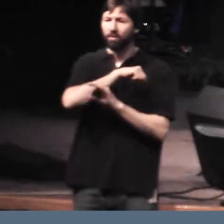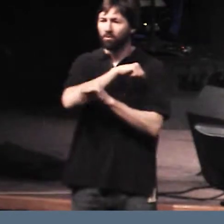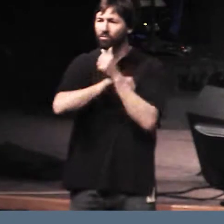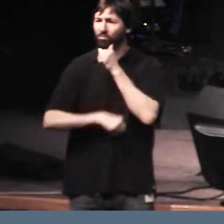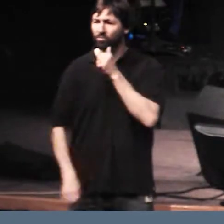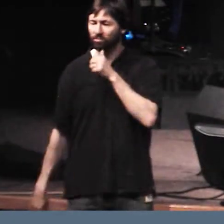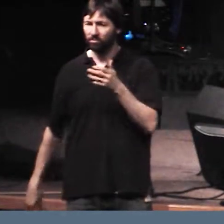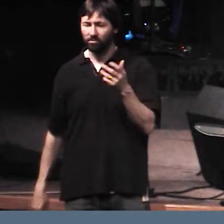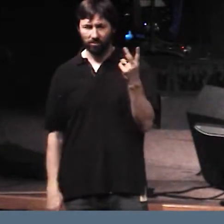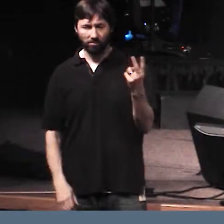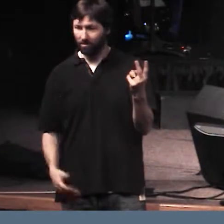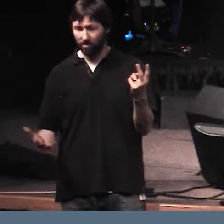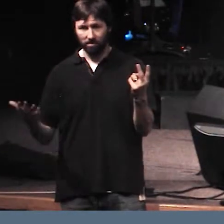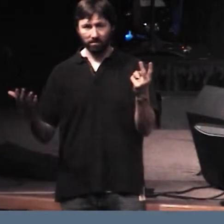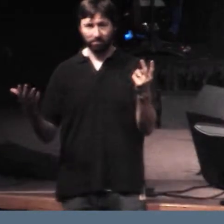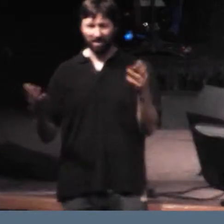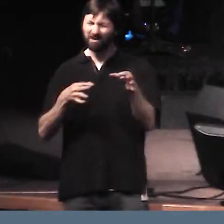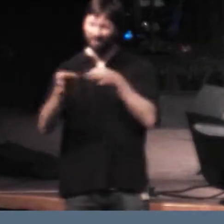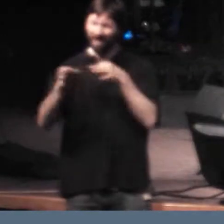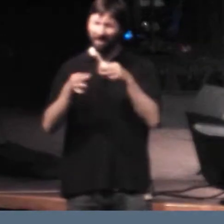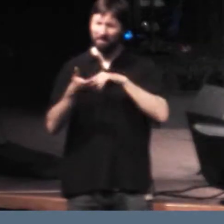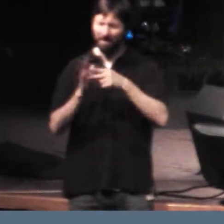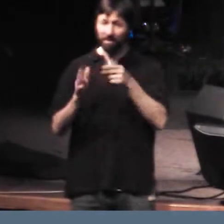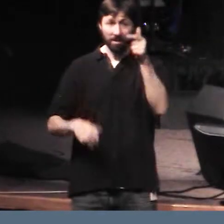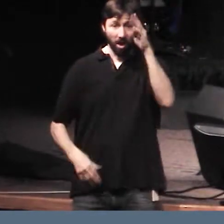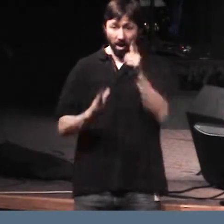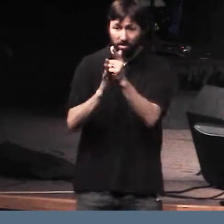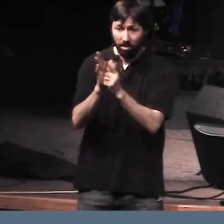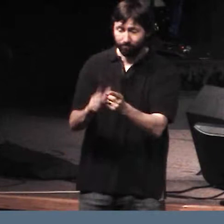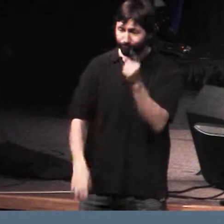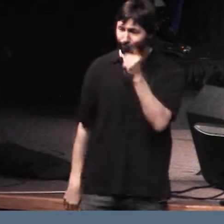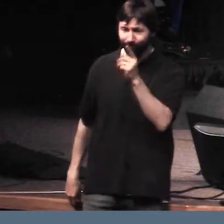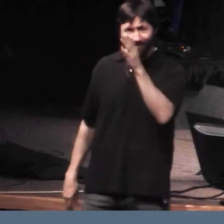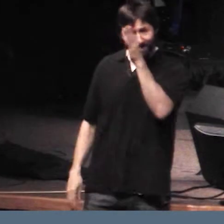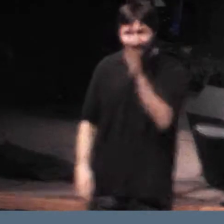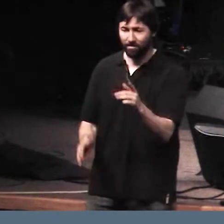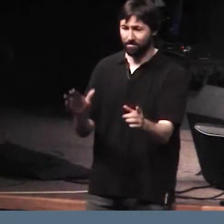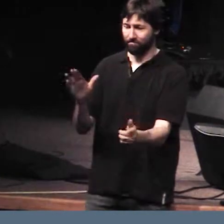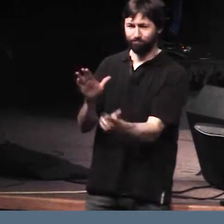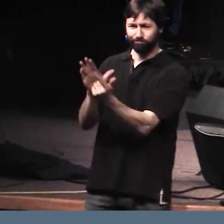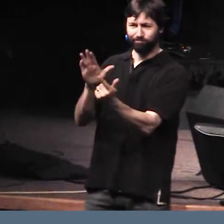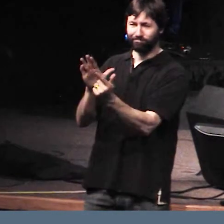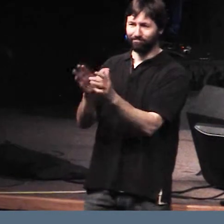girls strike two, Now let me explain that a little bit God's law says that you're not supposed to marry a foreigner that's not because of